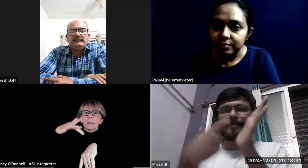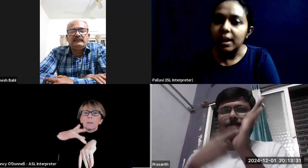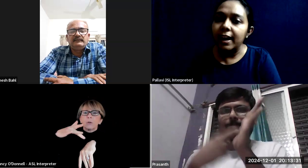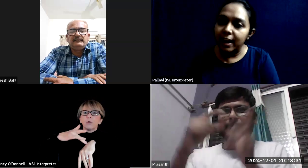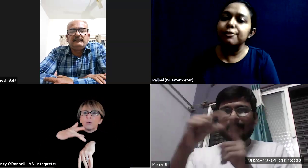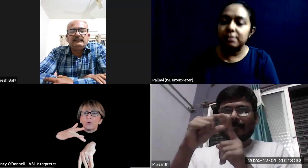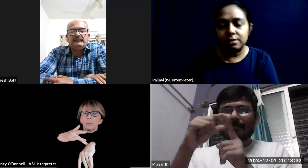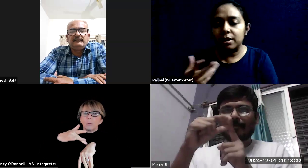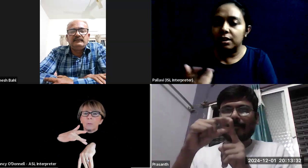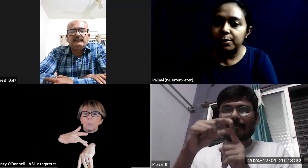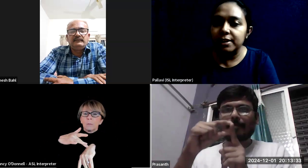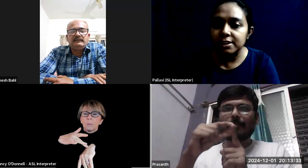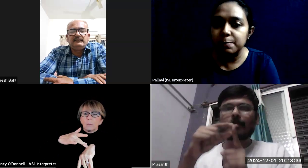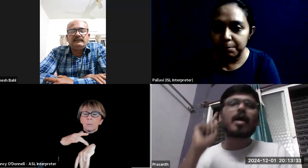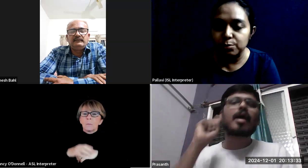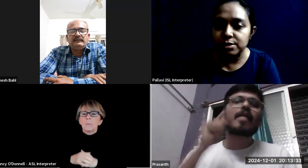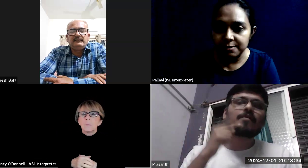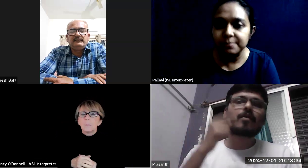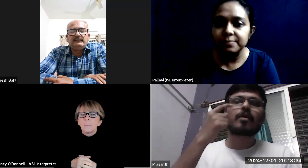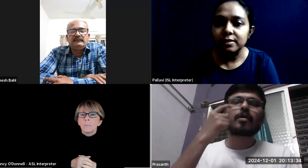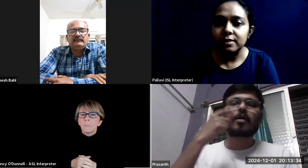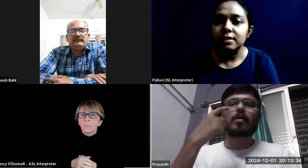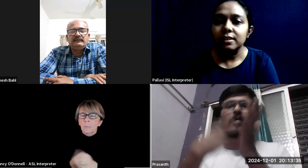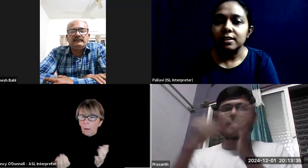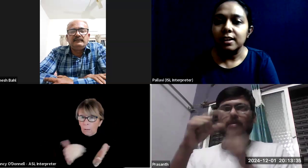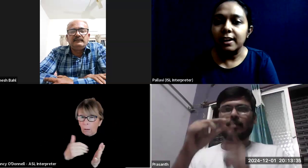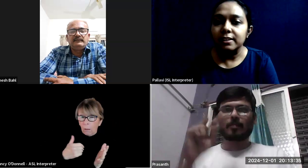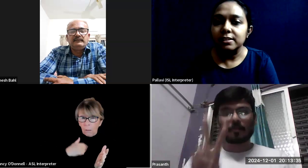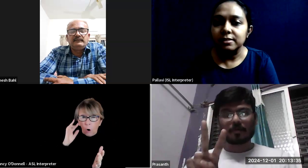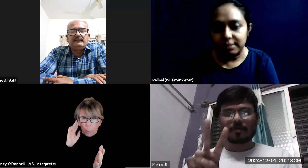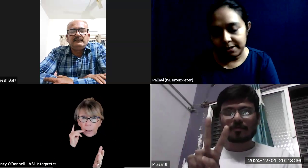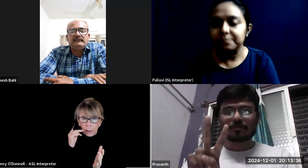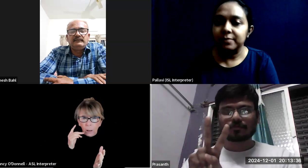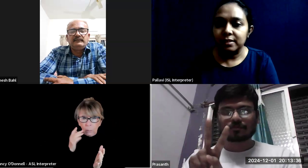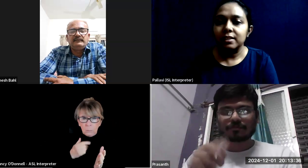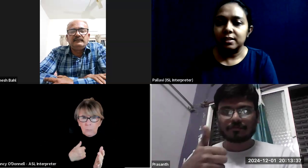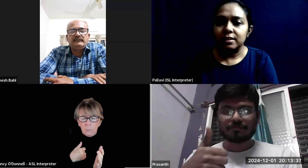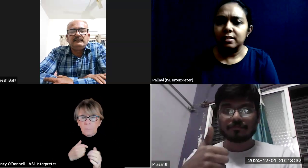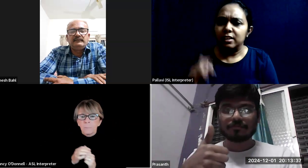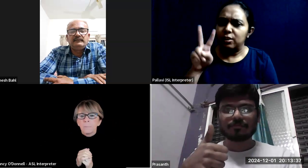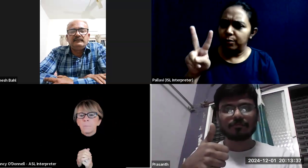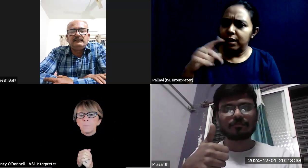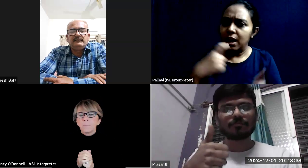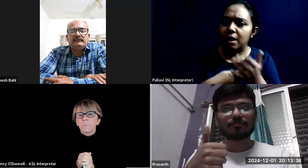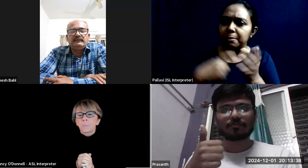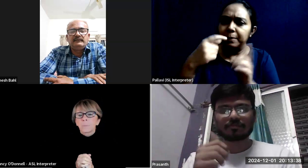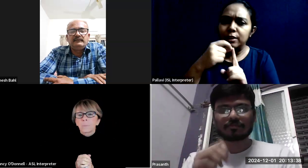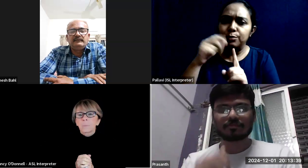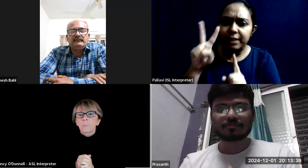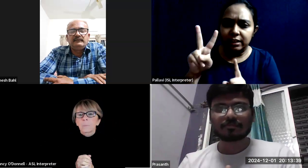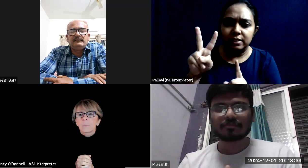I have retinitis pigmentosa. And yeah.